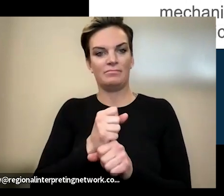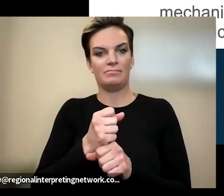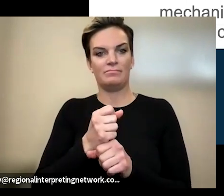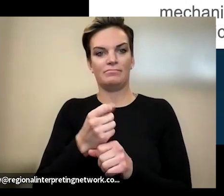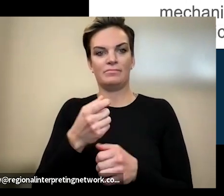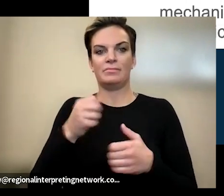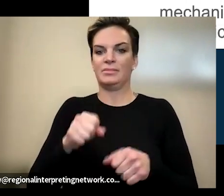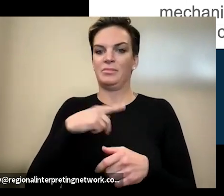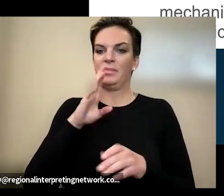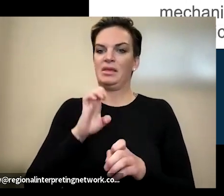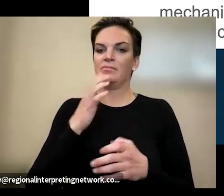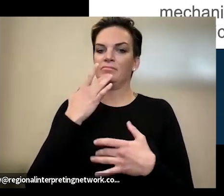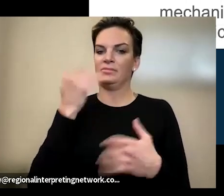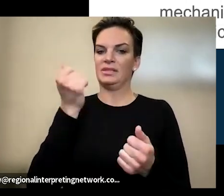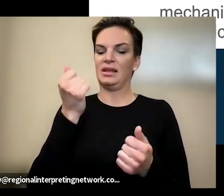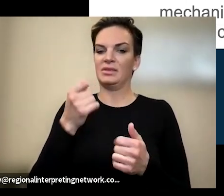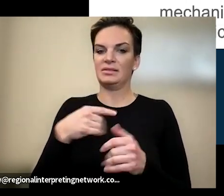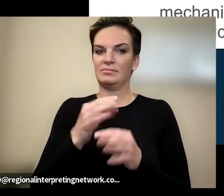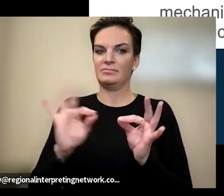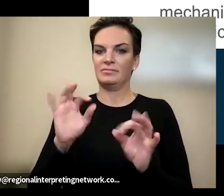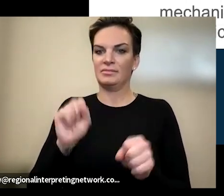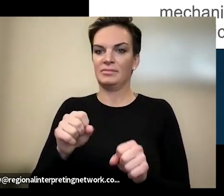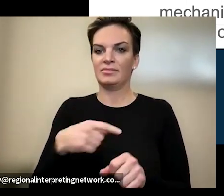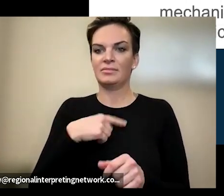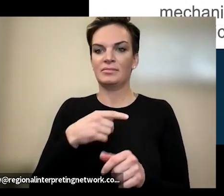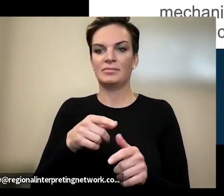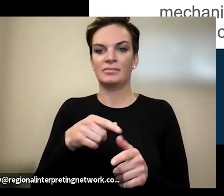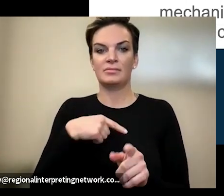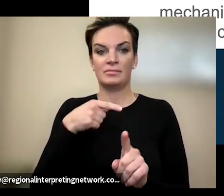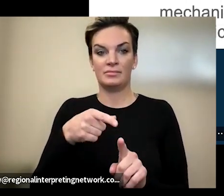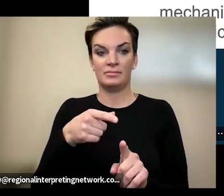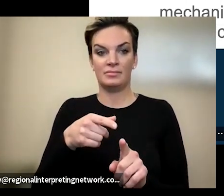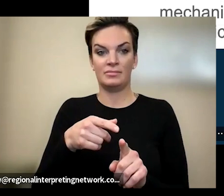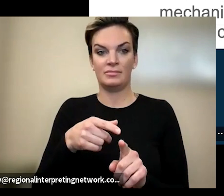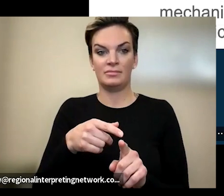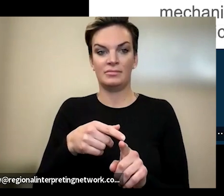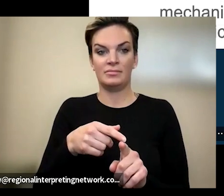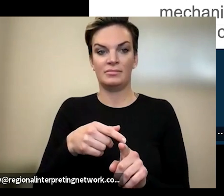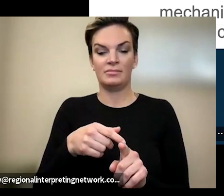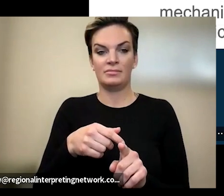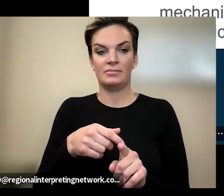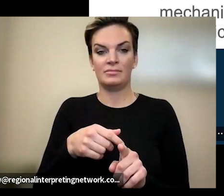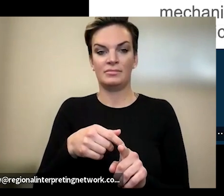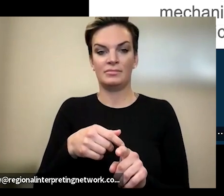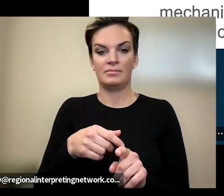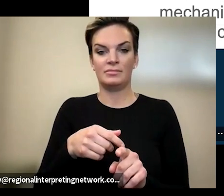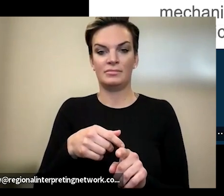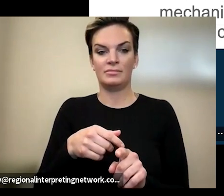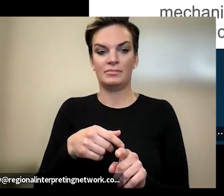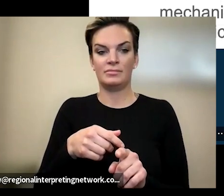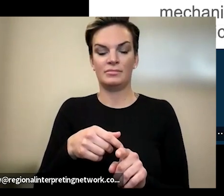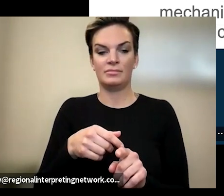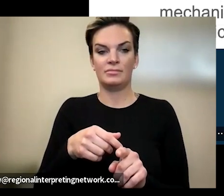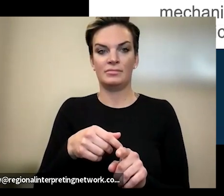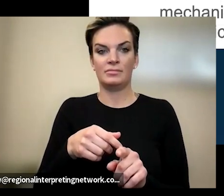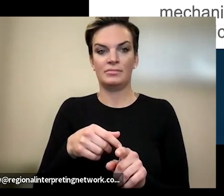Kukla, the passages from Kukla's paper, just use just not just basic internet sources